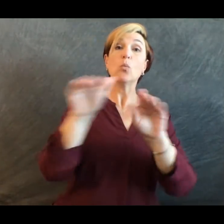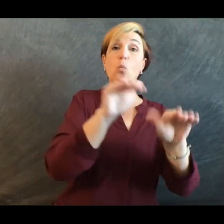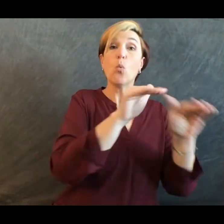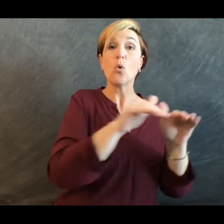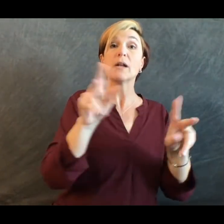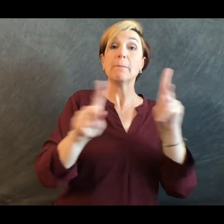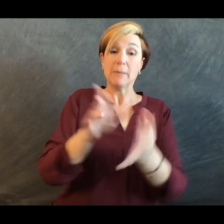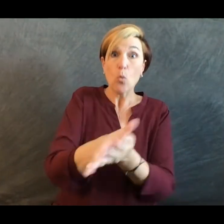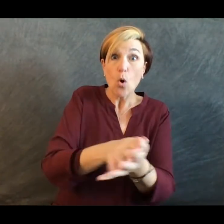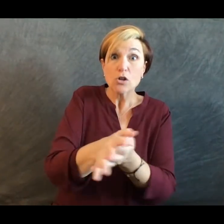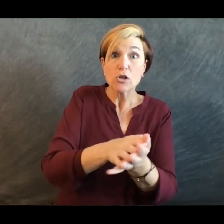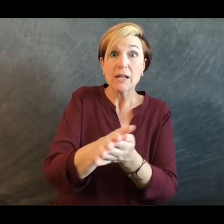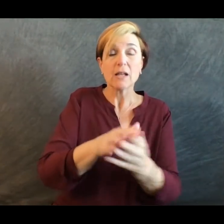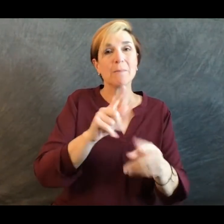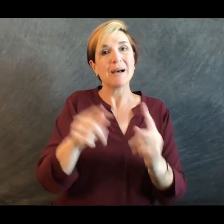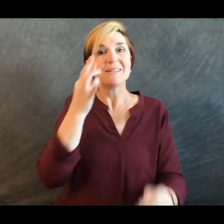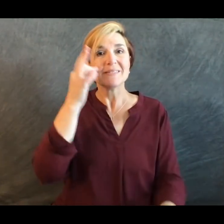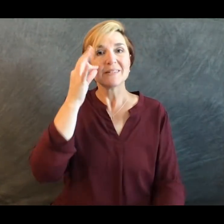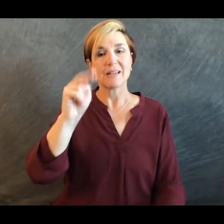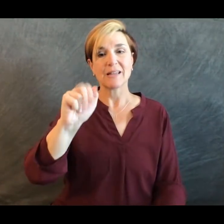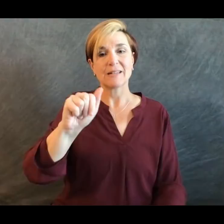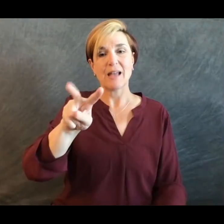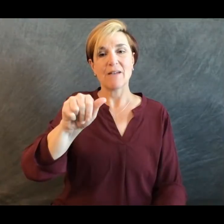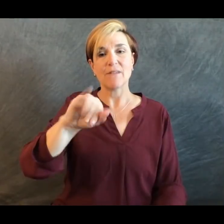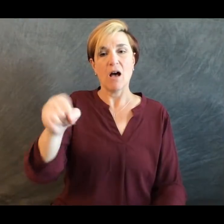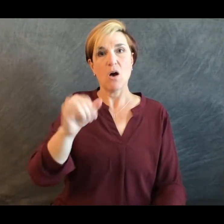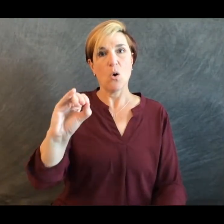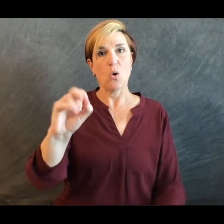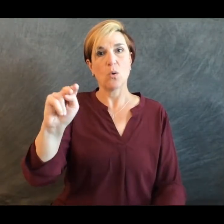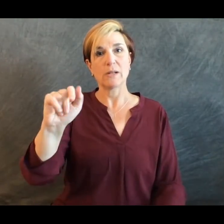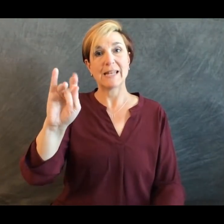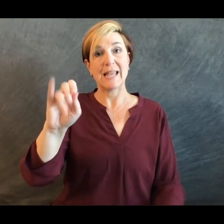running water so how are they going to do that and some rate people of color